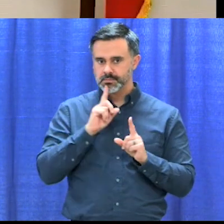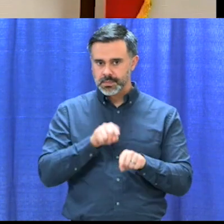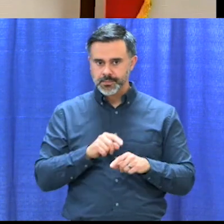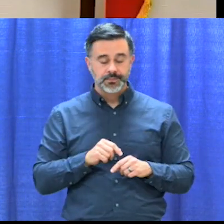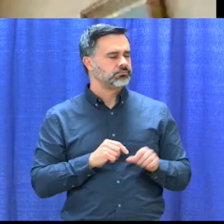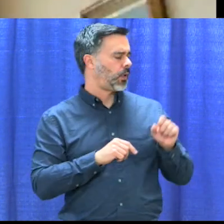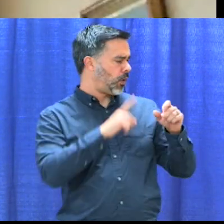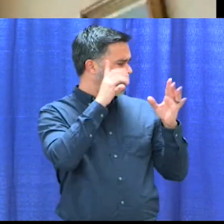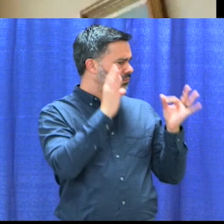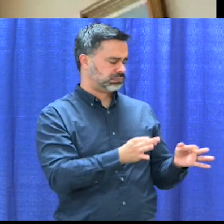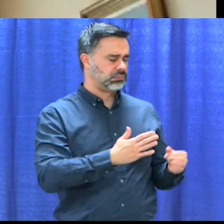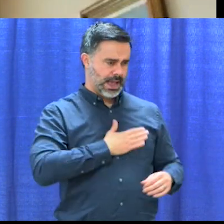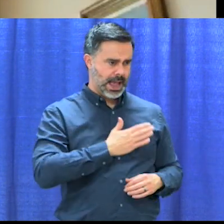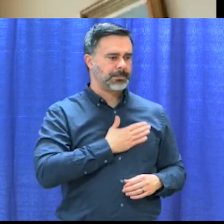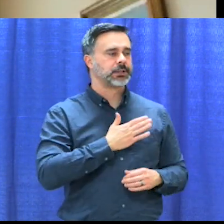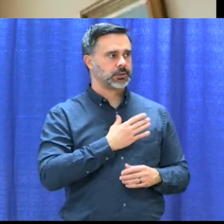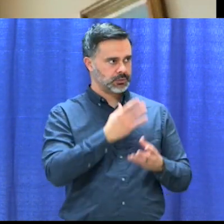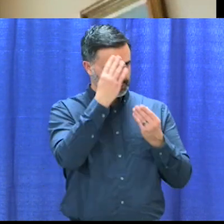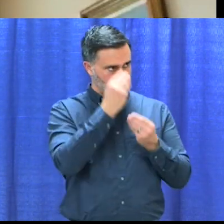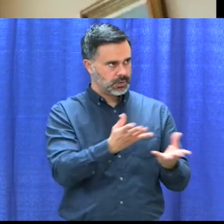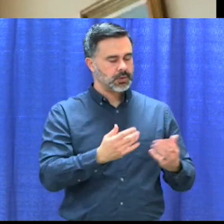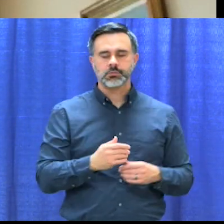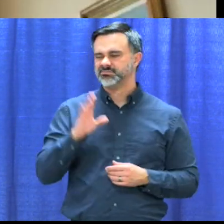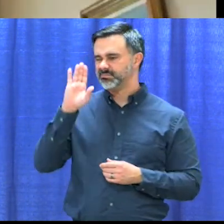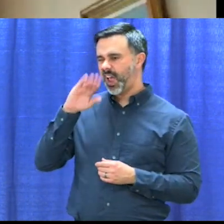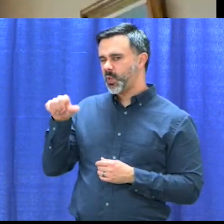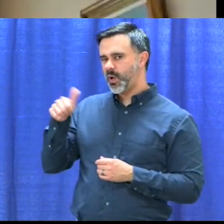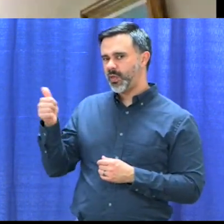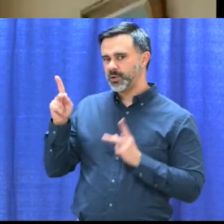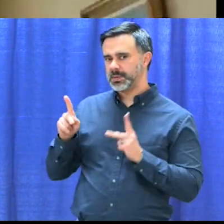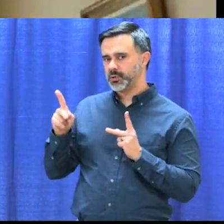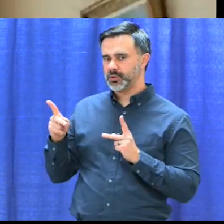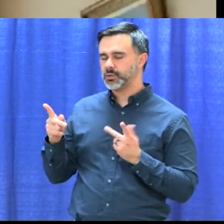[Aguiar Curry speaking] Others want to get on I know people are on a time constraint.